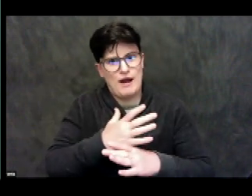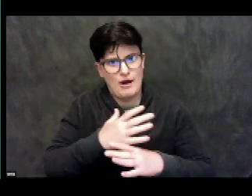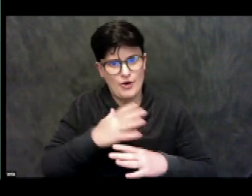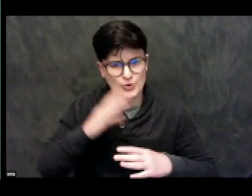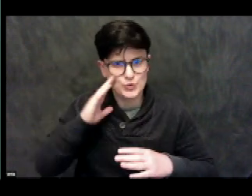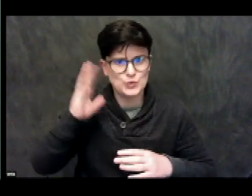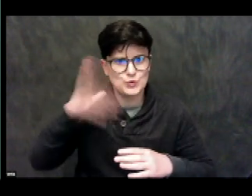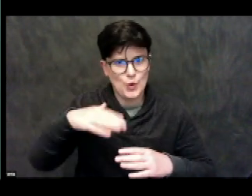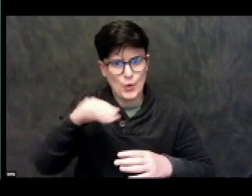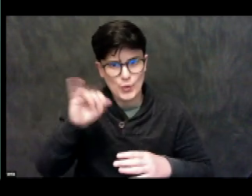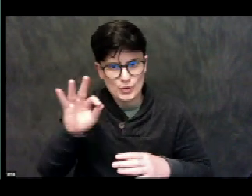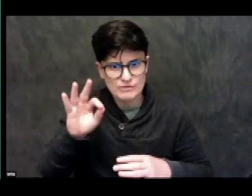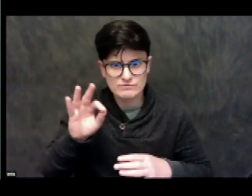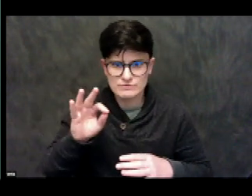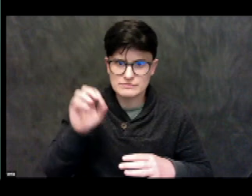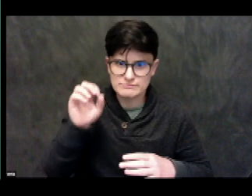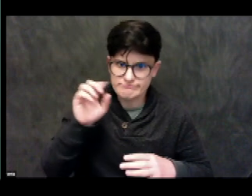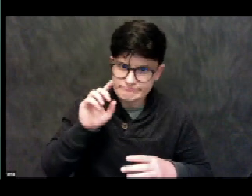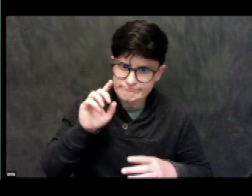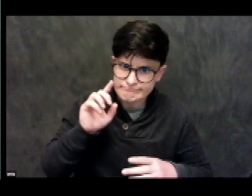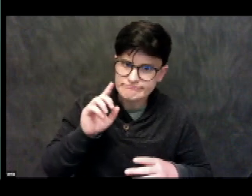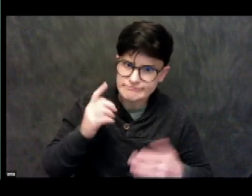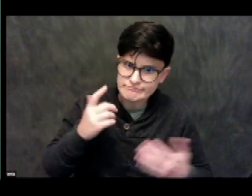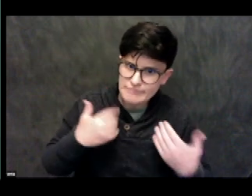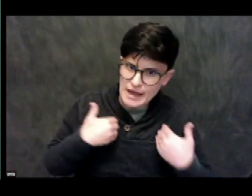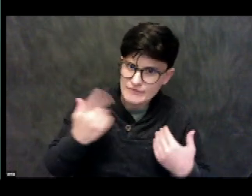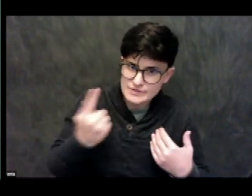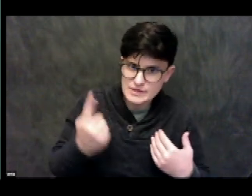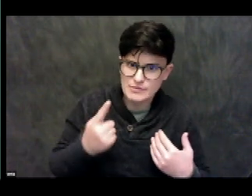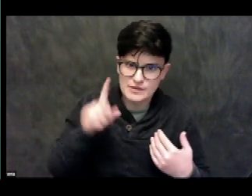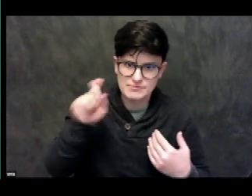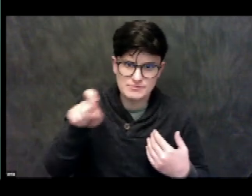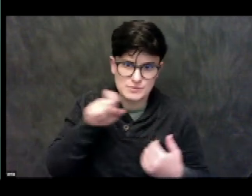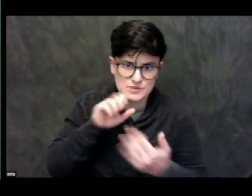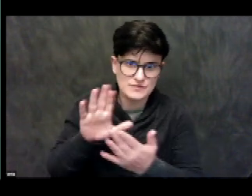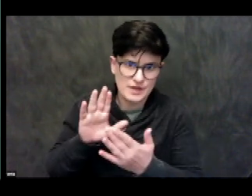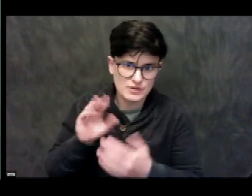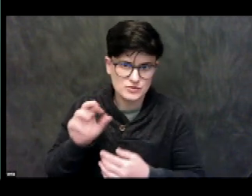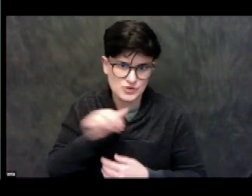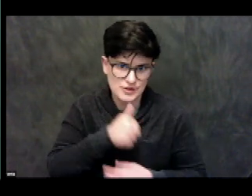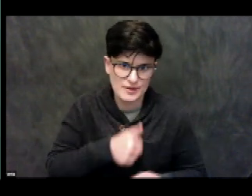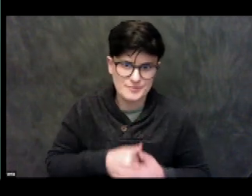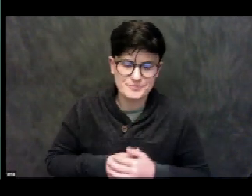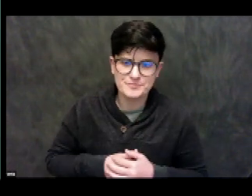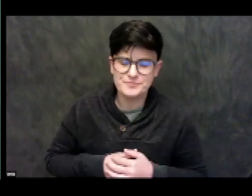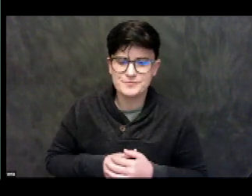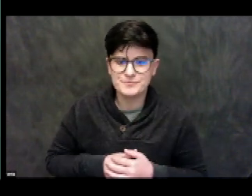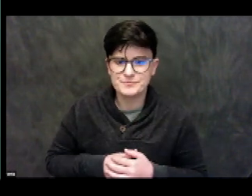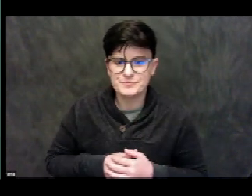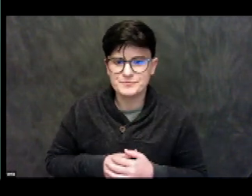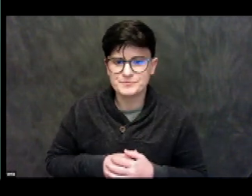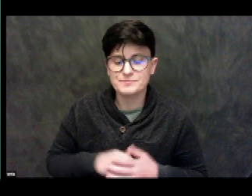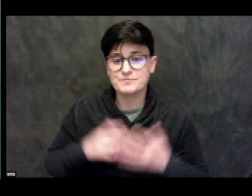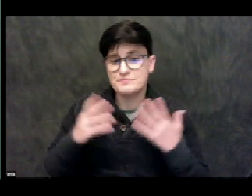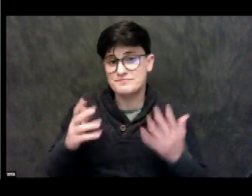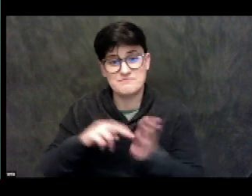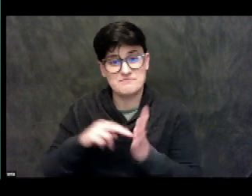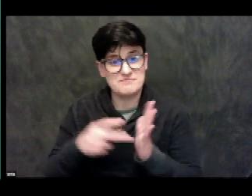was something we were going to have to deal with. Everything else went great.